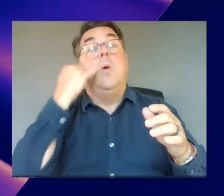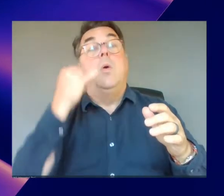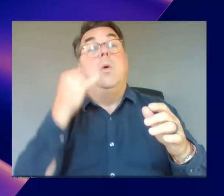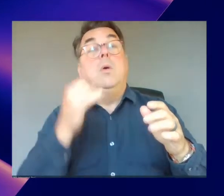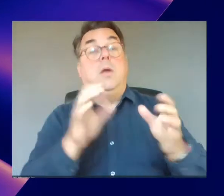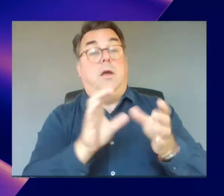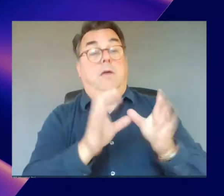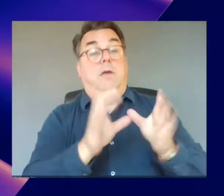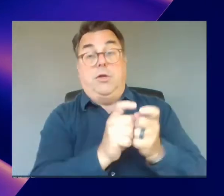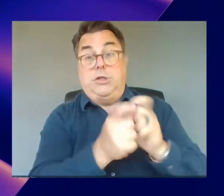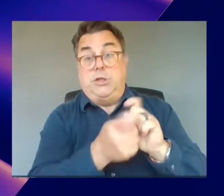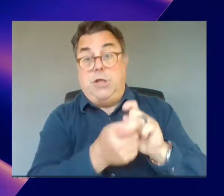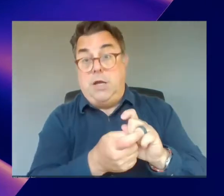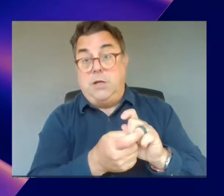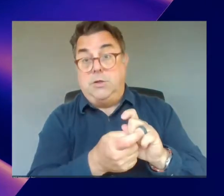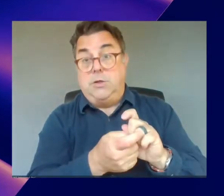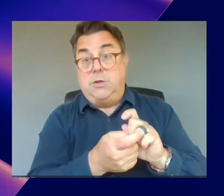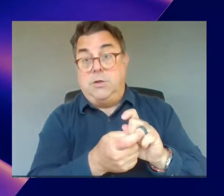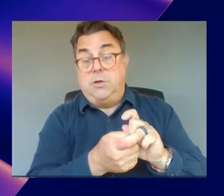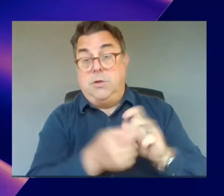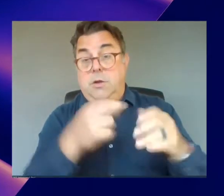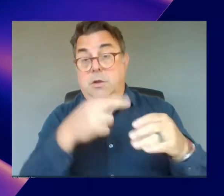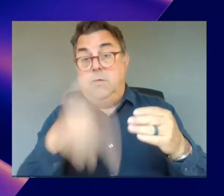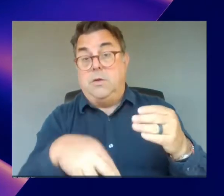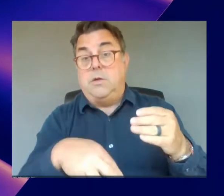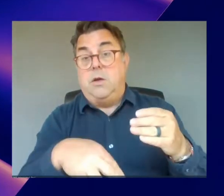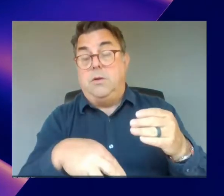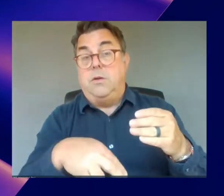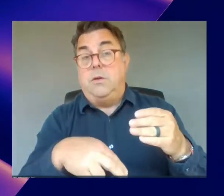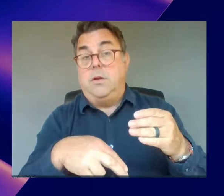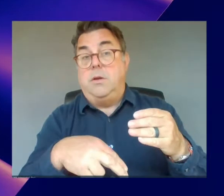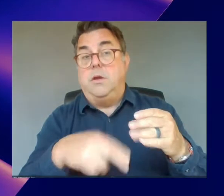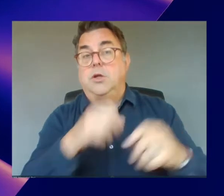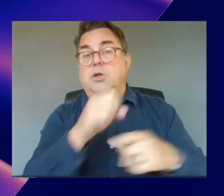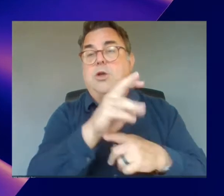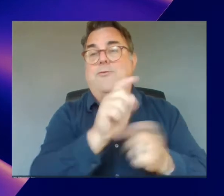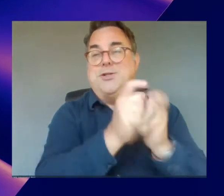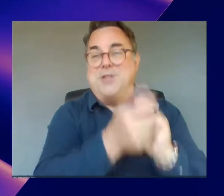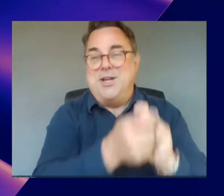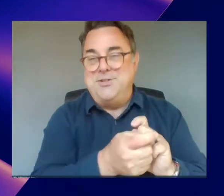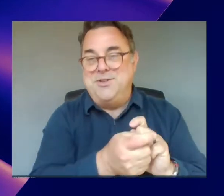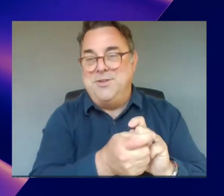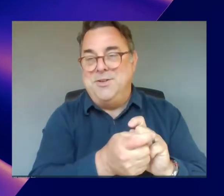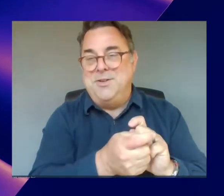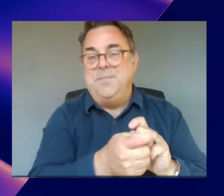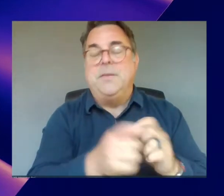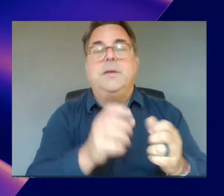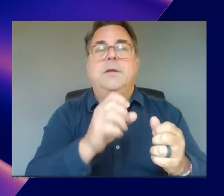it actually results in a very quick change in how your software behaves. Your software's constantly pinging your configuration,